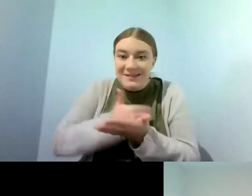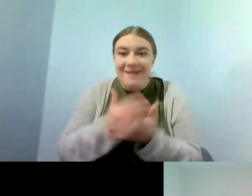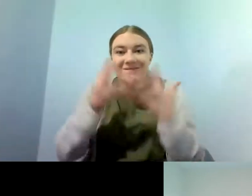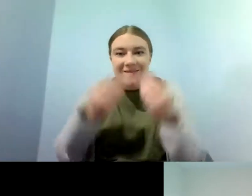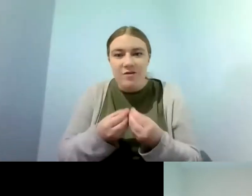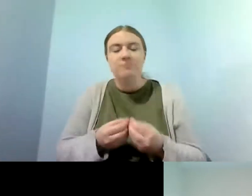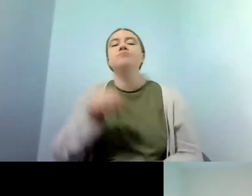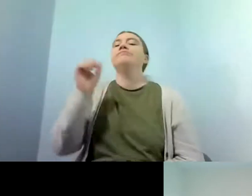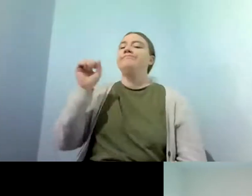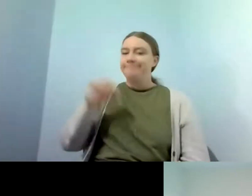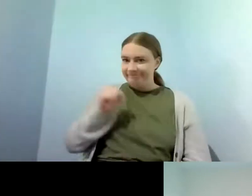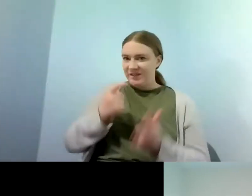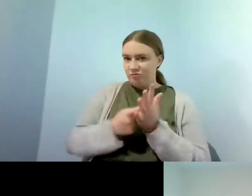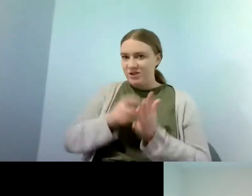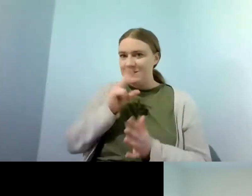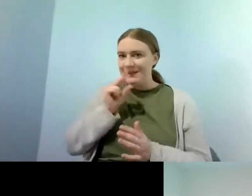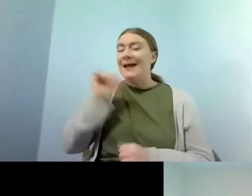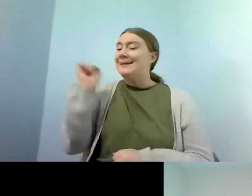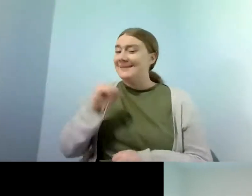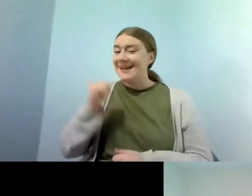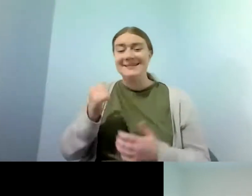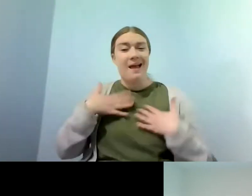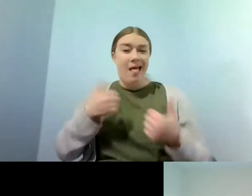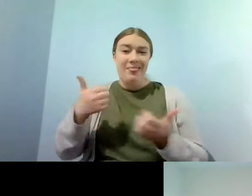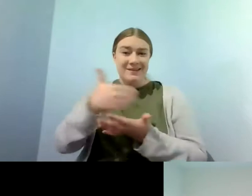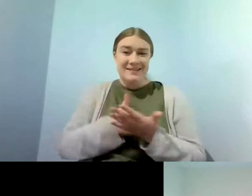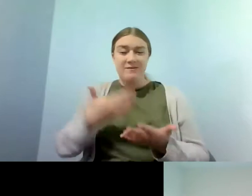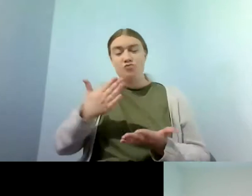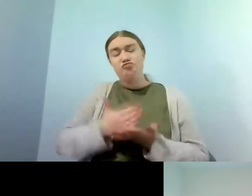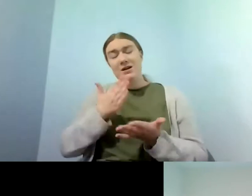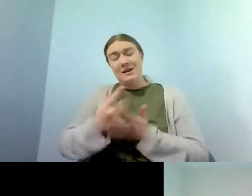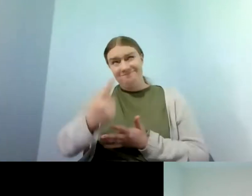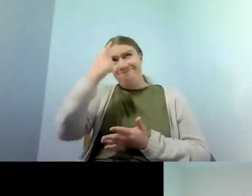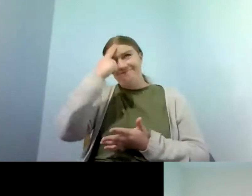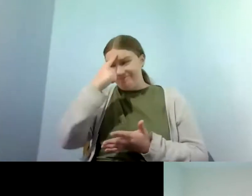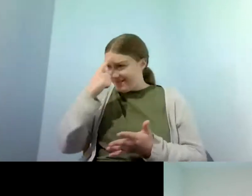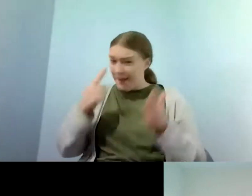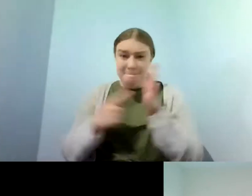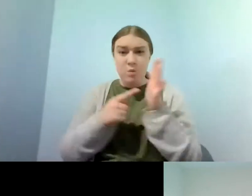and safety is um at the forefront of all of our volunteering activities and we want volunteers to